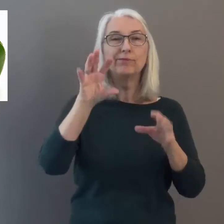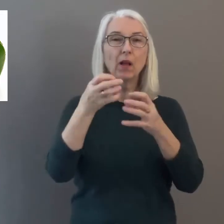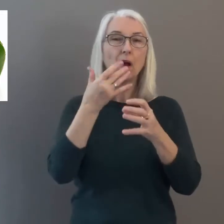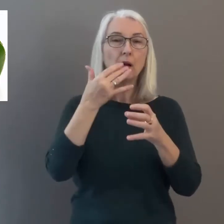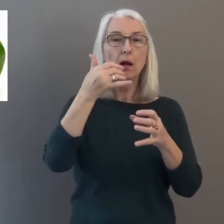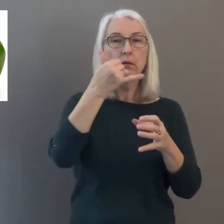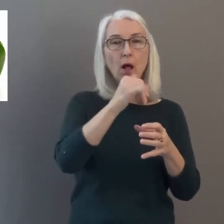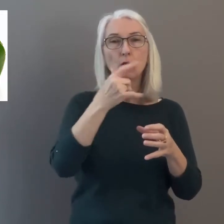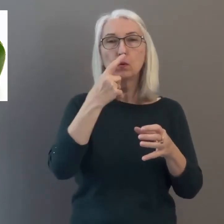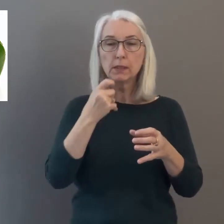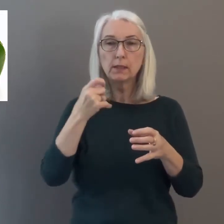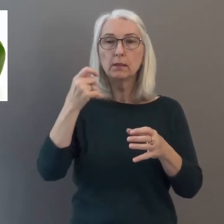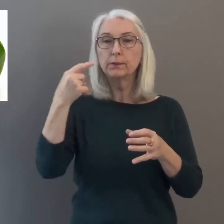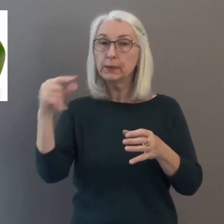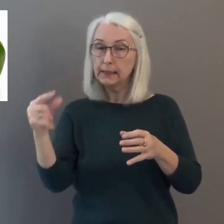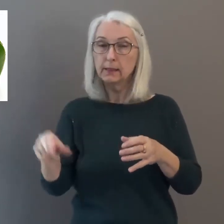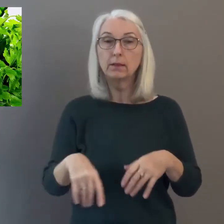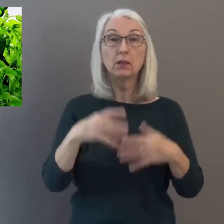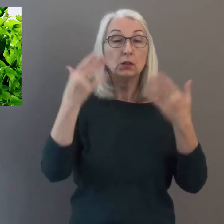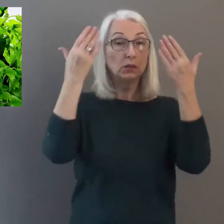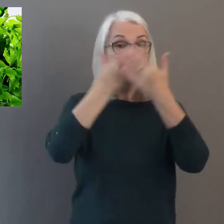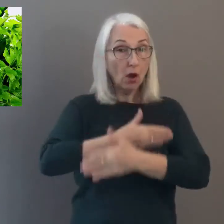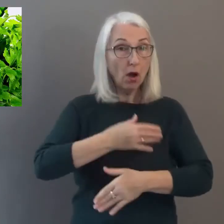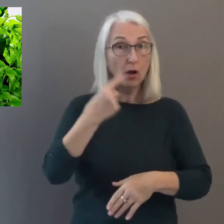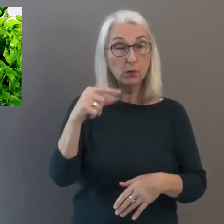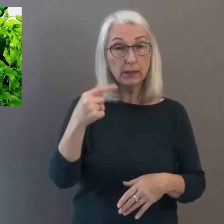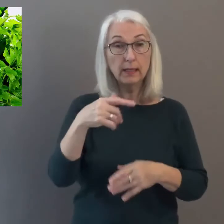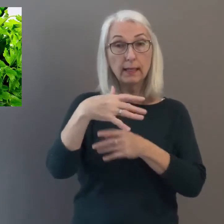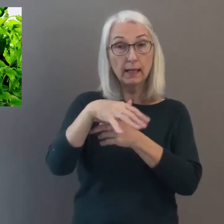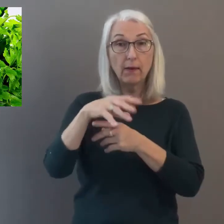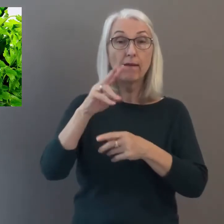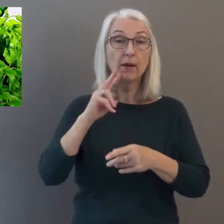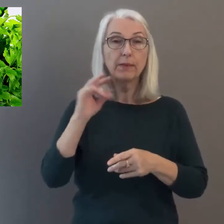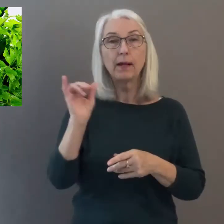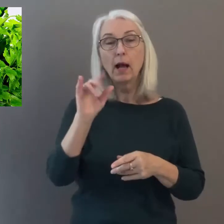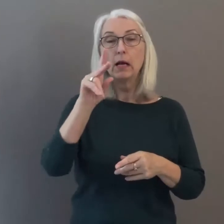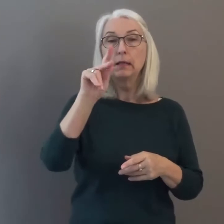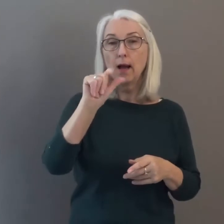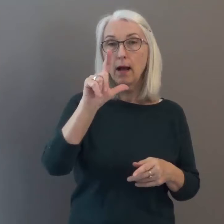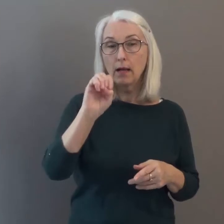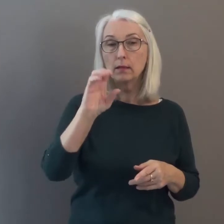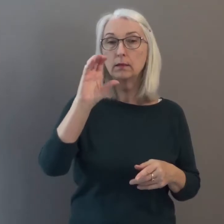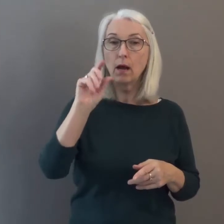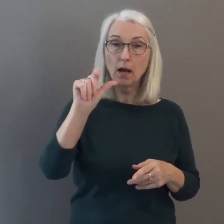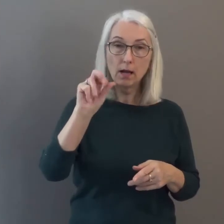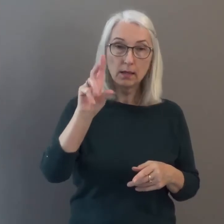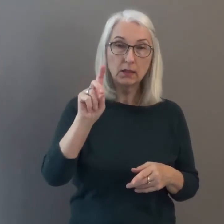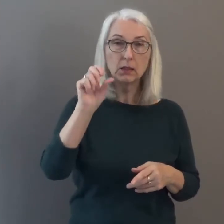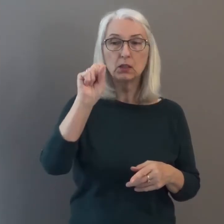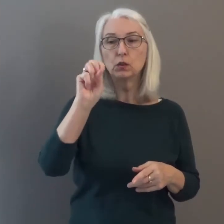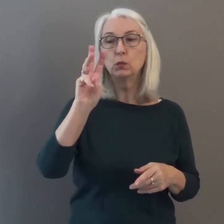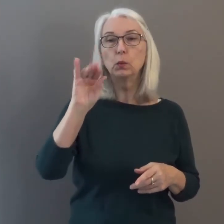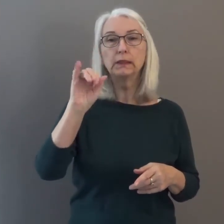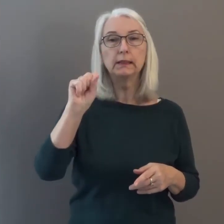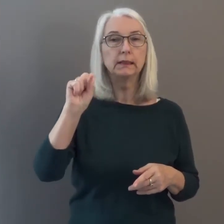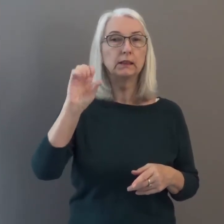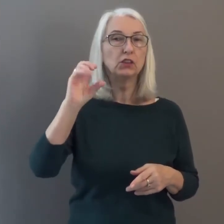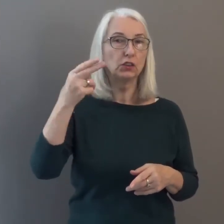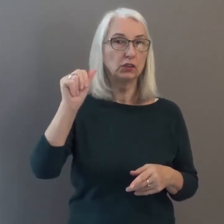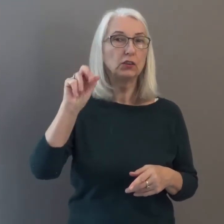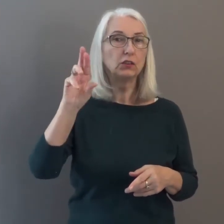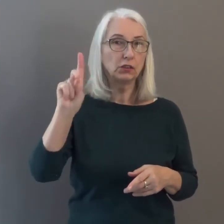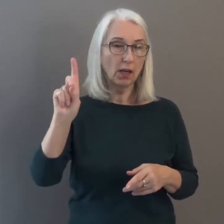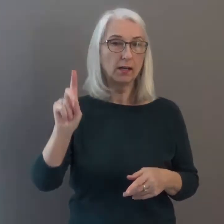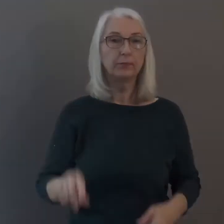(yellow, red, and green), and dark green leafy vegetables (kale, collards, Swiss chard).